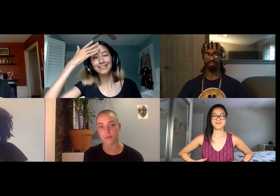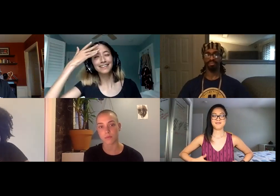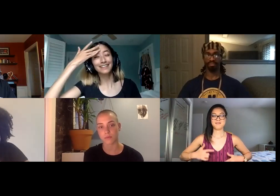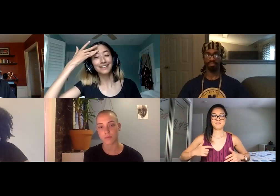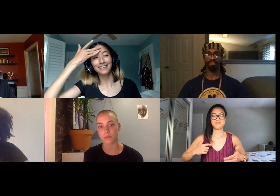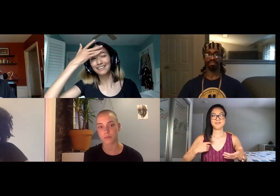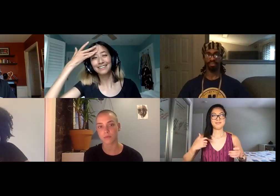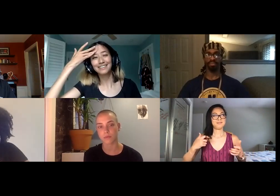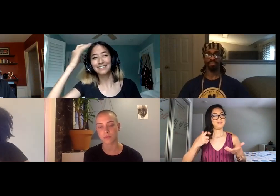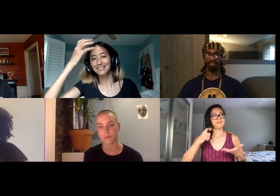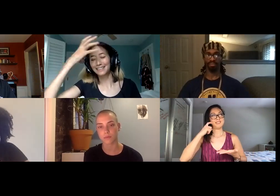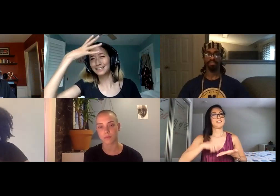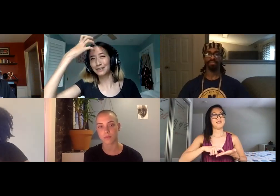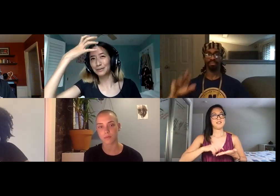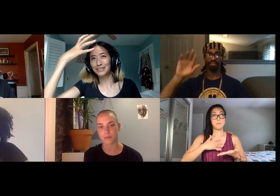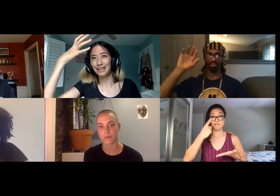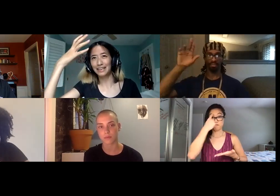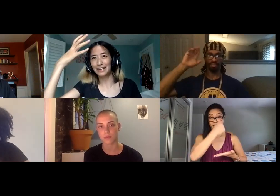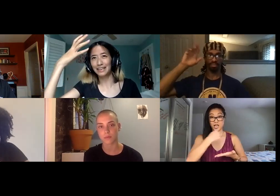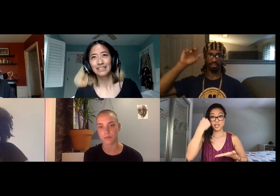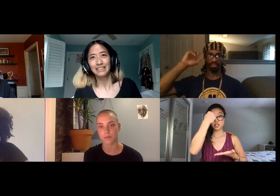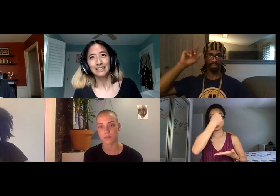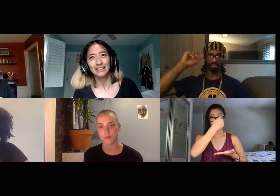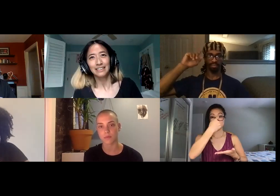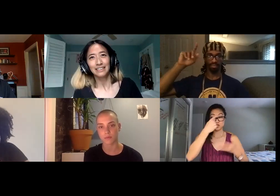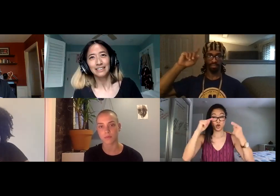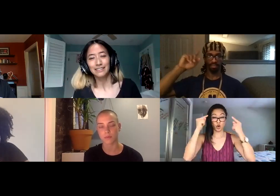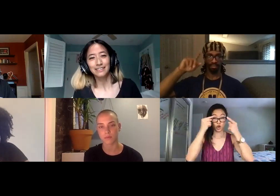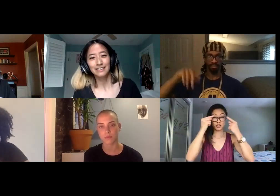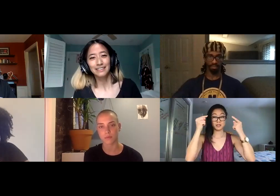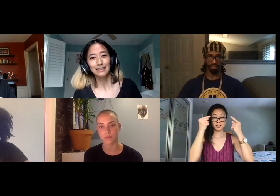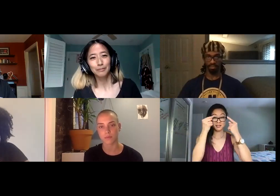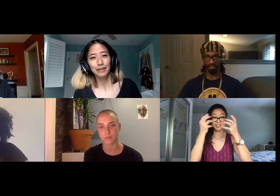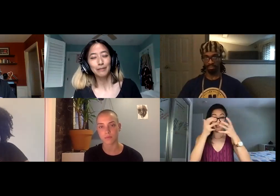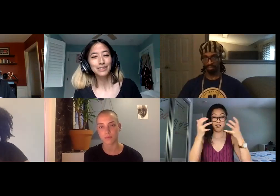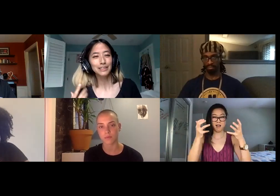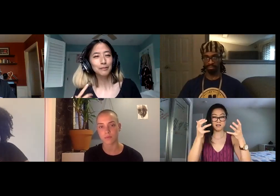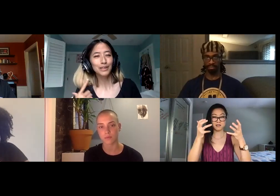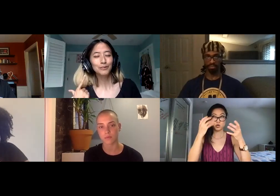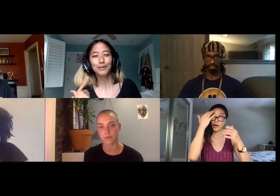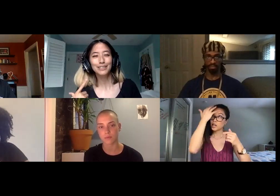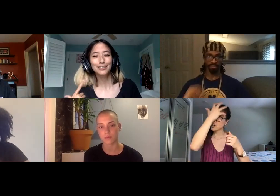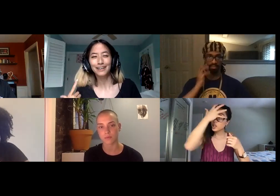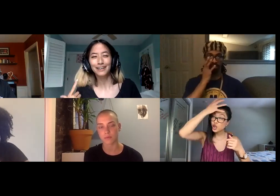Everything here is so tight and I'm sleeping with my jaw clenched.